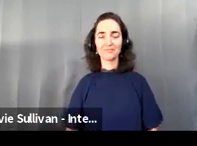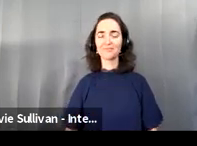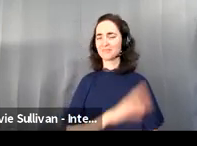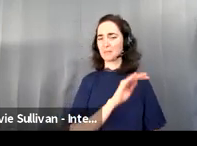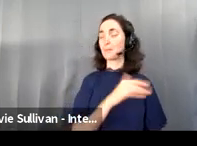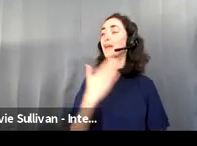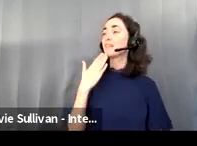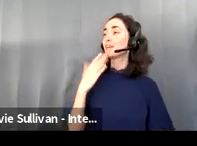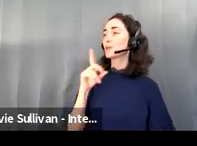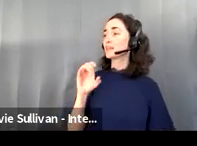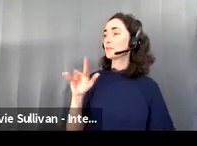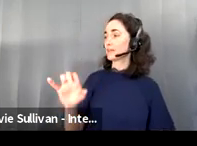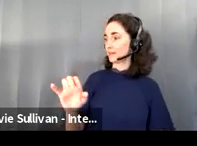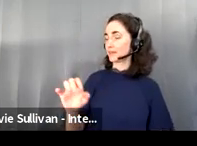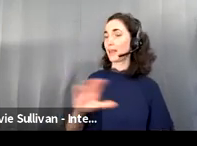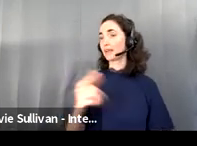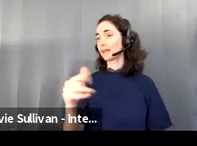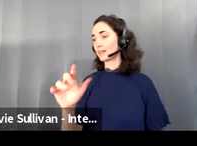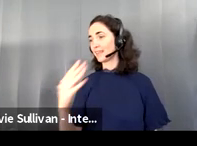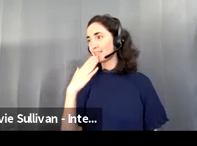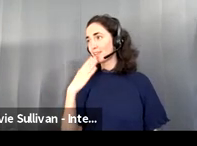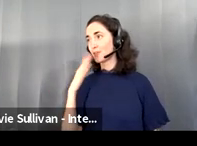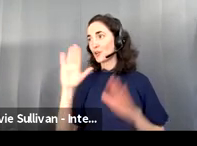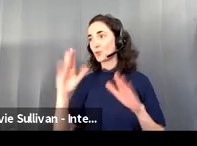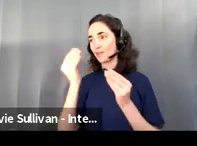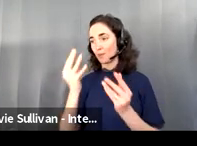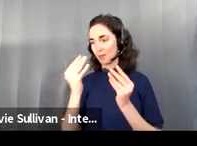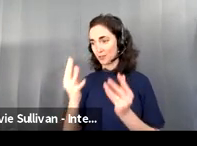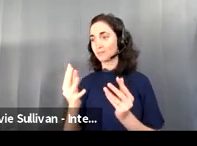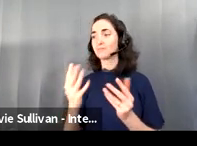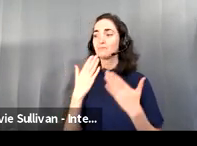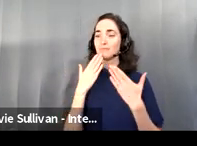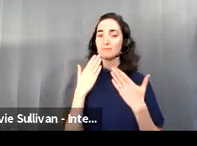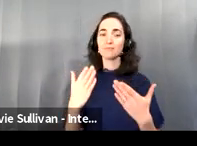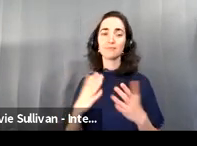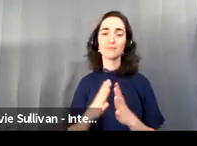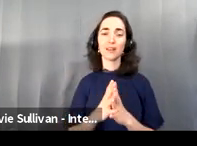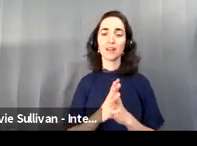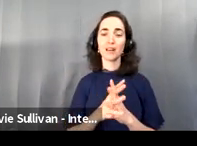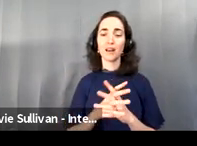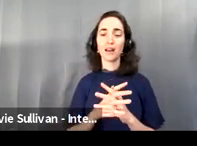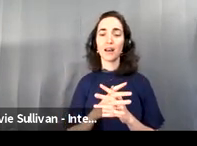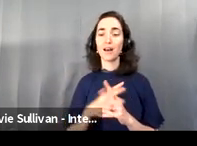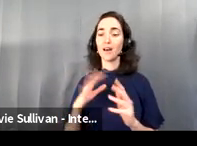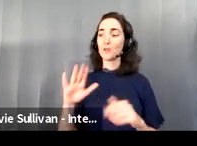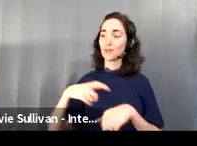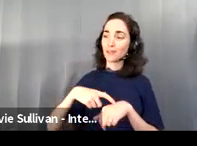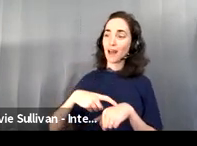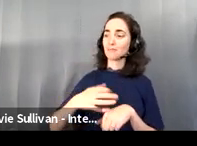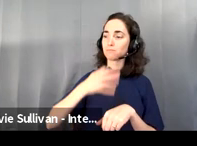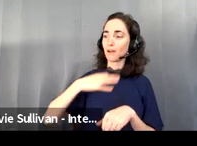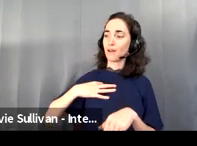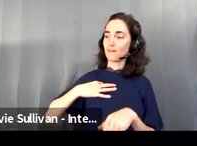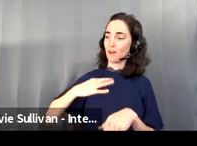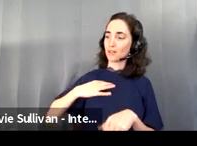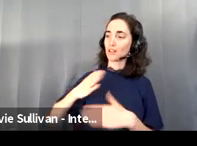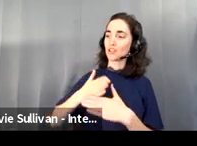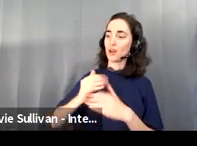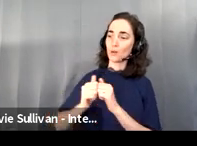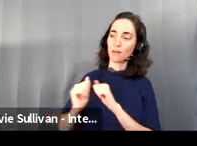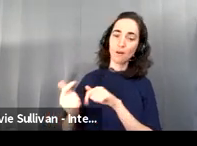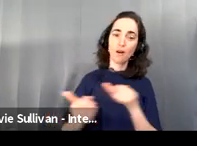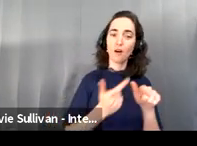Thank you so much, Debbie in England, this is great information we really appreciate you, volunteering your time and expertise to share with everyone.